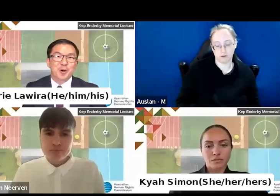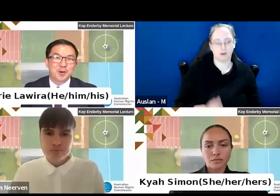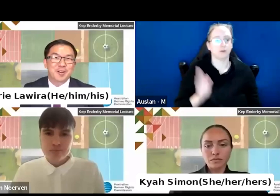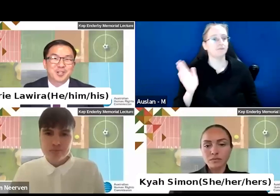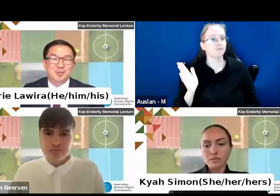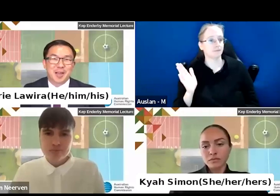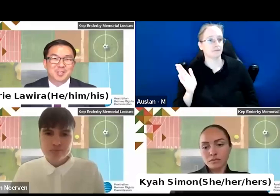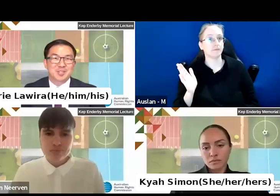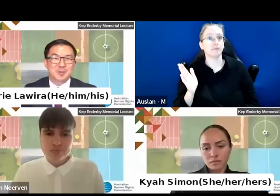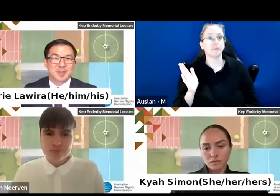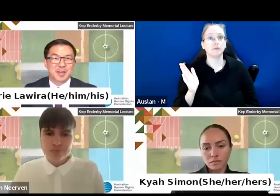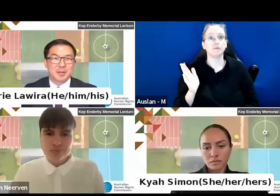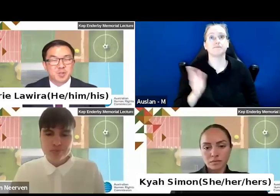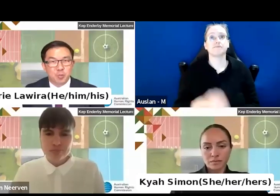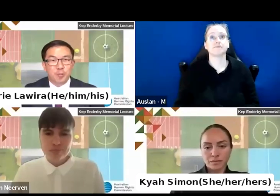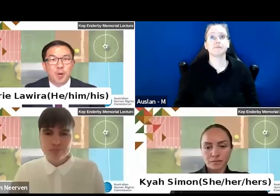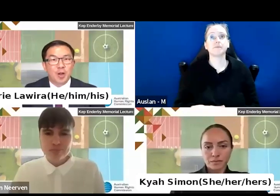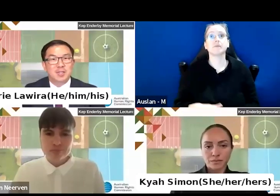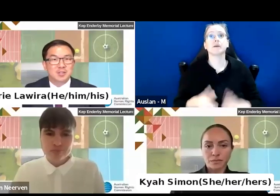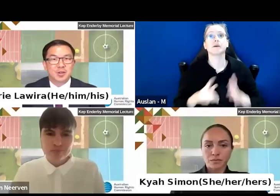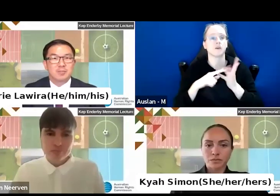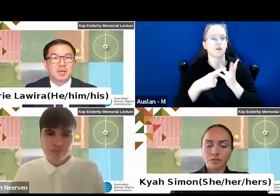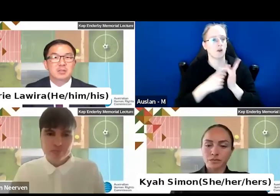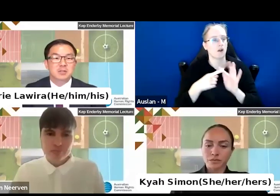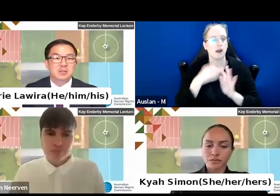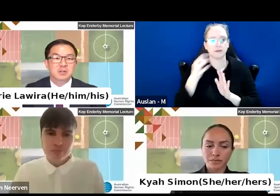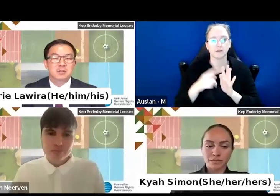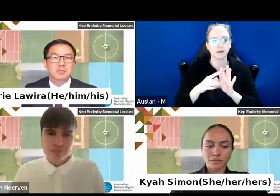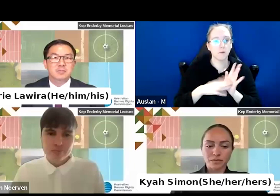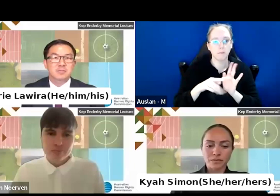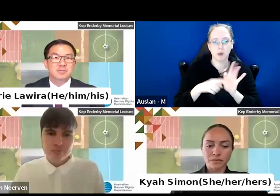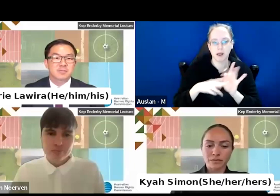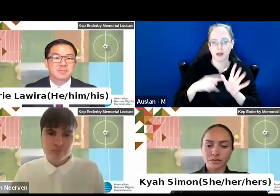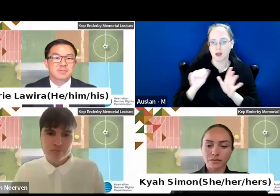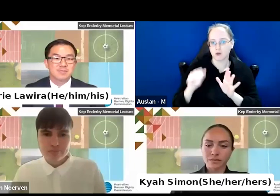what are your initial reactions when you hear sport and politics don't mix?